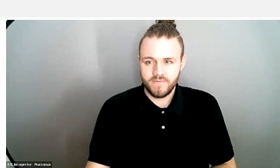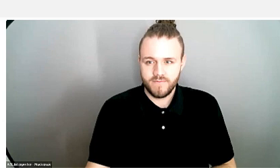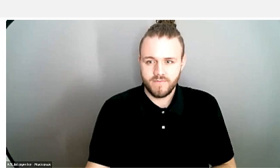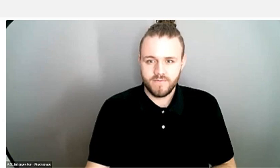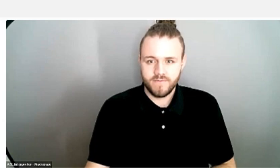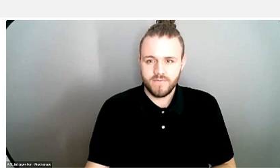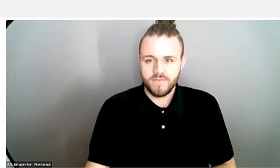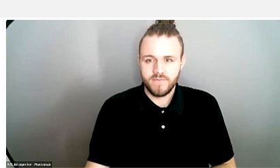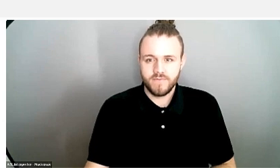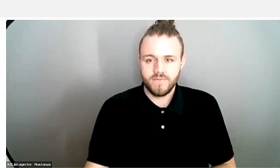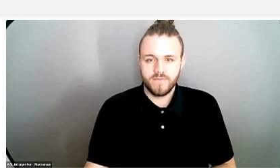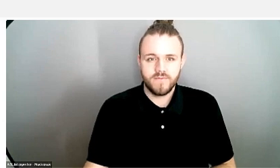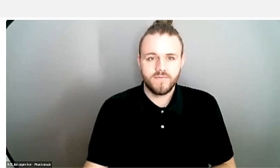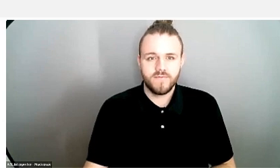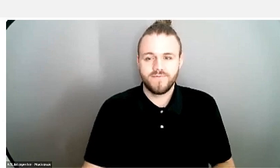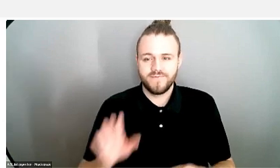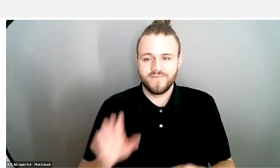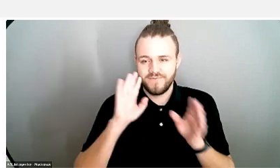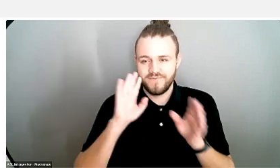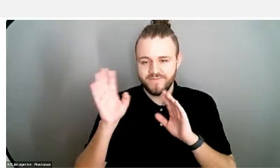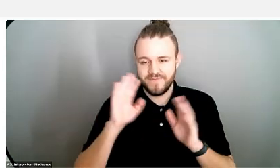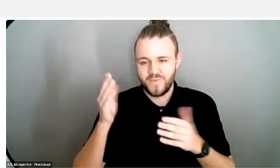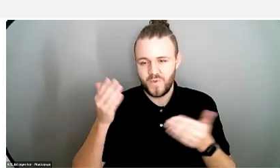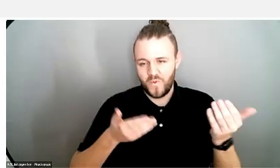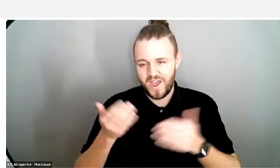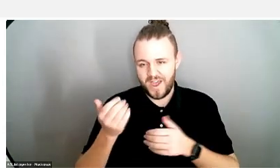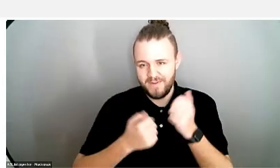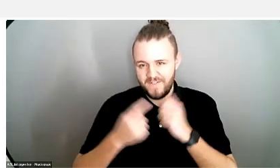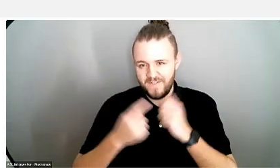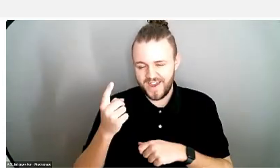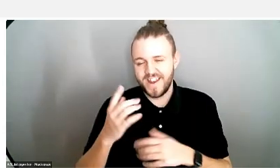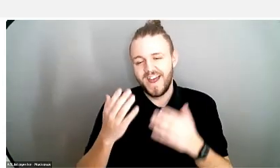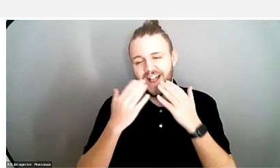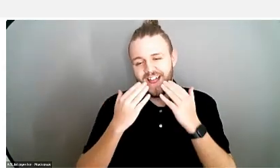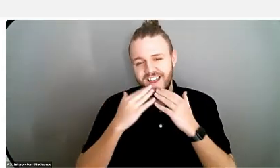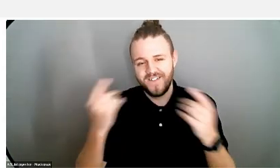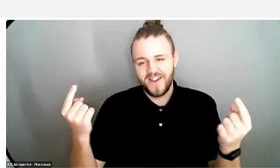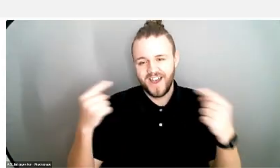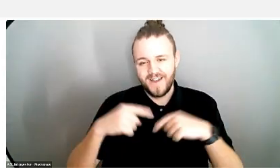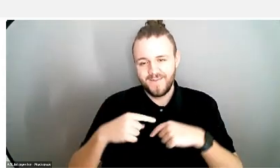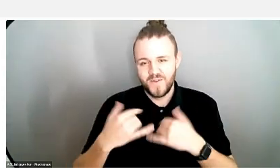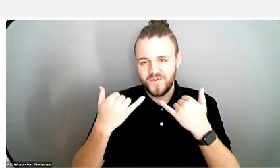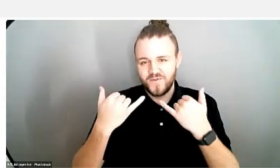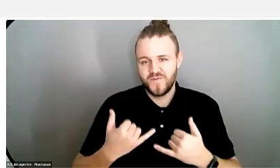Welcome everyone and thank you for attending today's webinar on pregnancy and